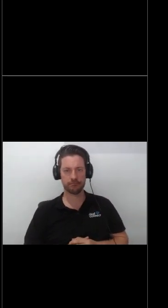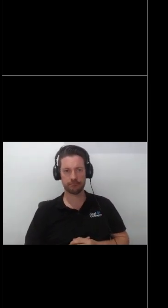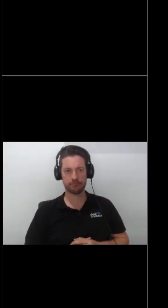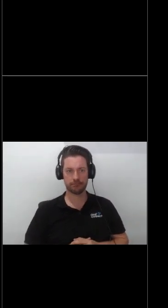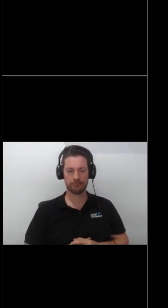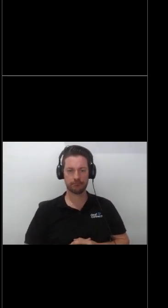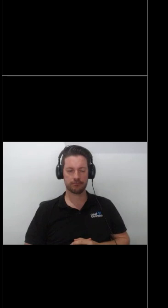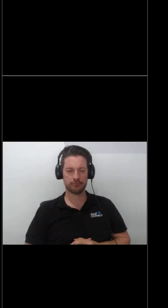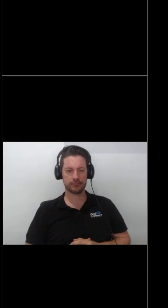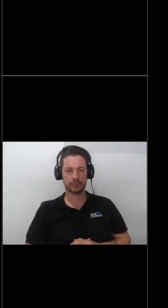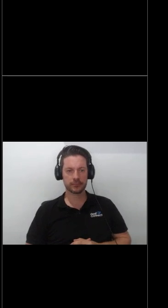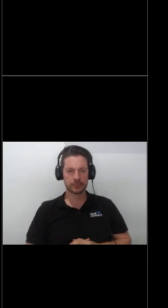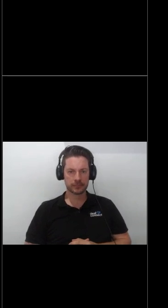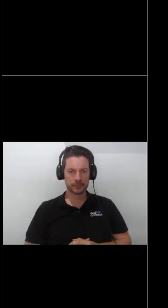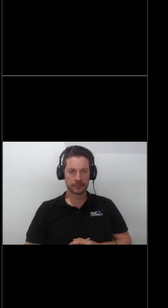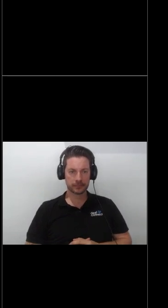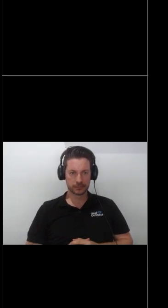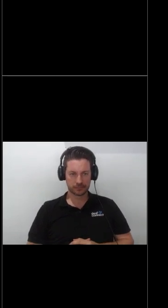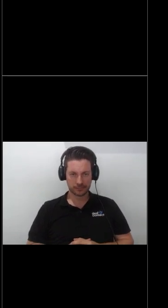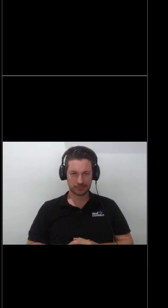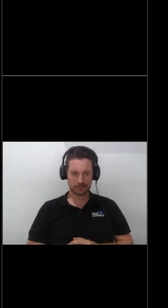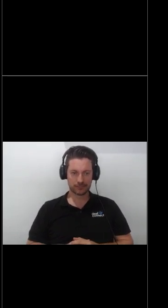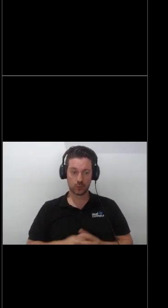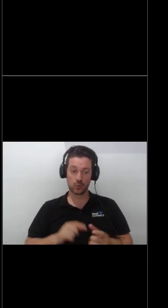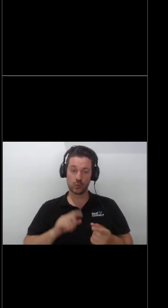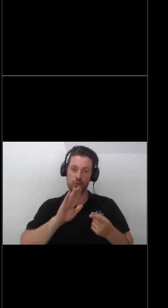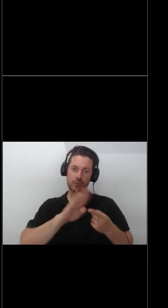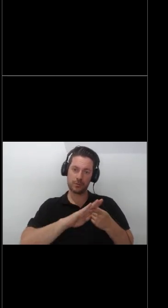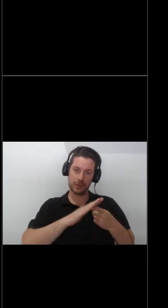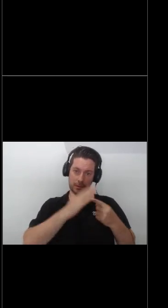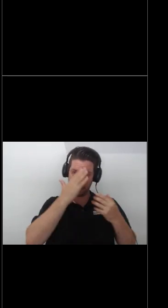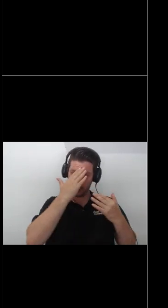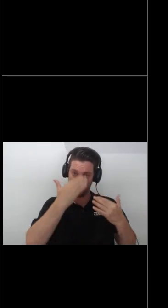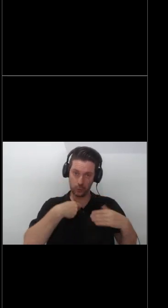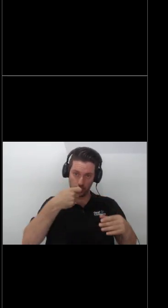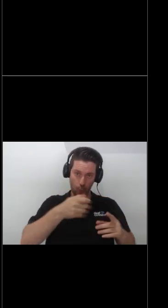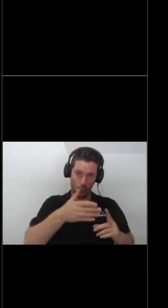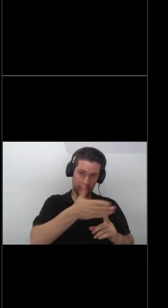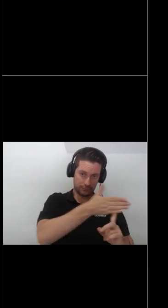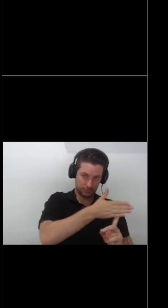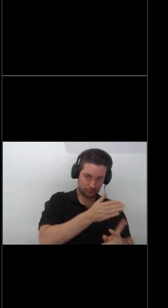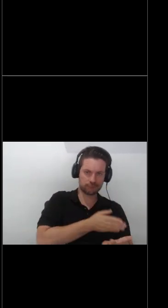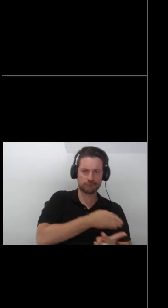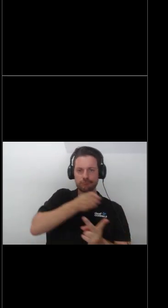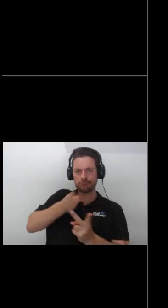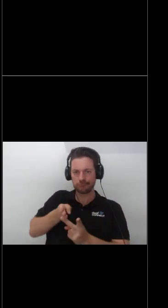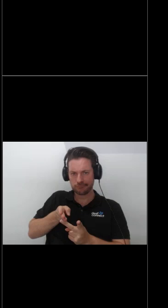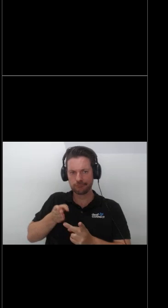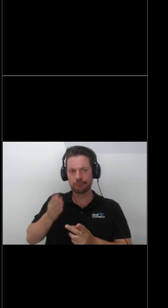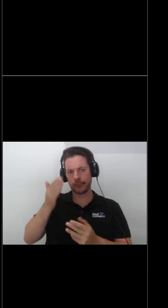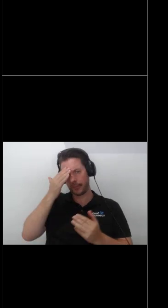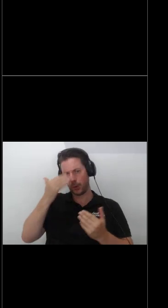So this is probably a good time to start canvasing the mental Health review tribunal.